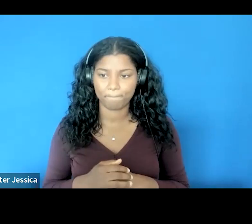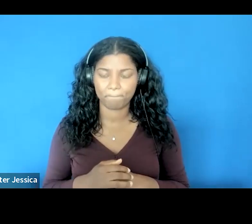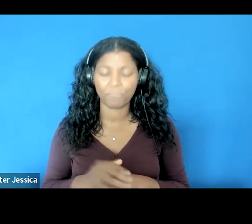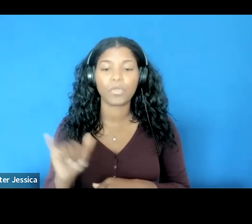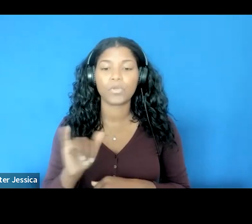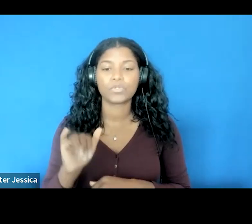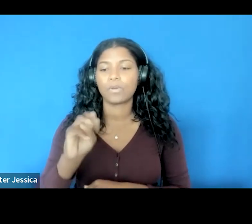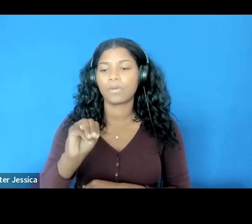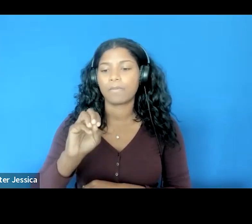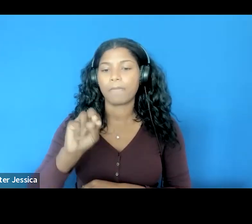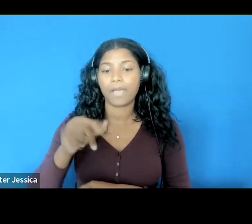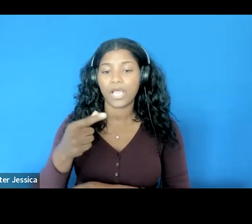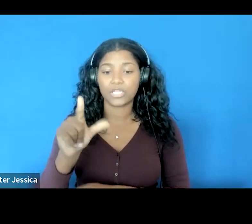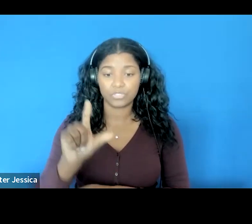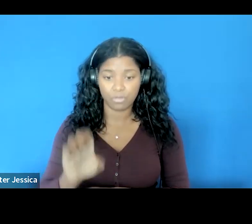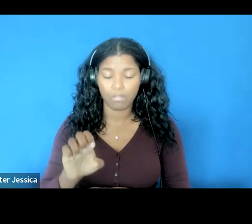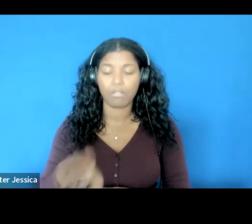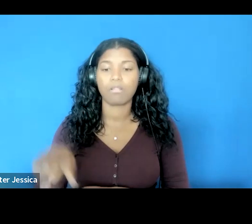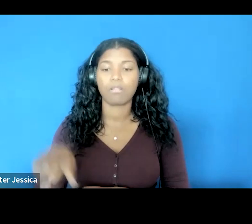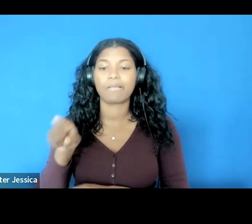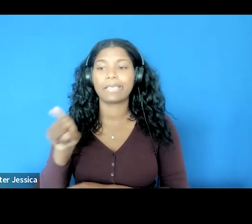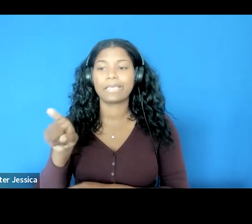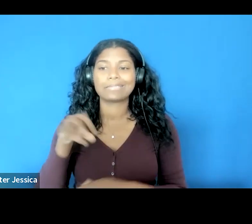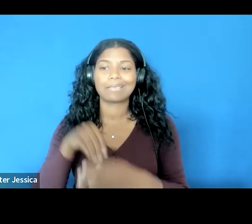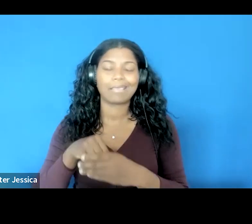program director in the division of molecular and cellular biosciences.